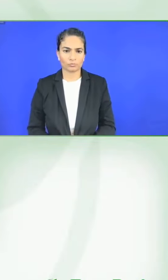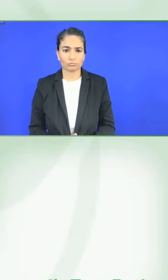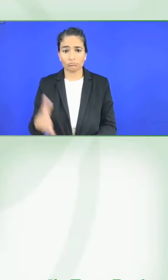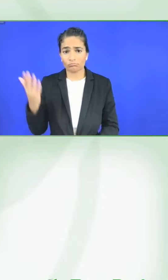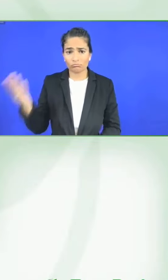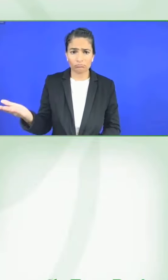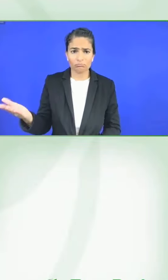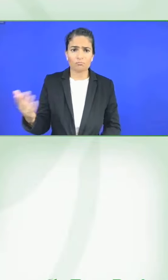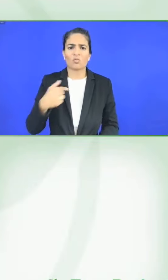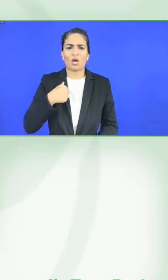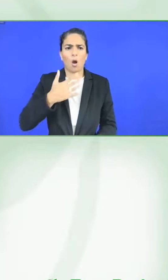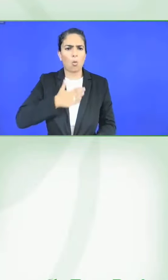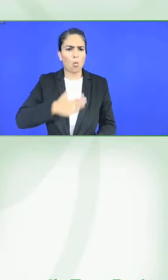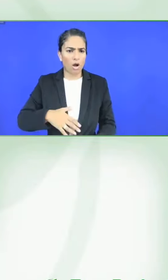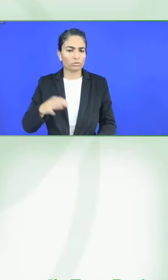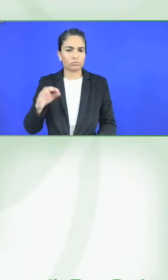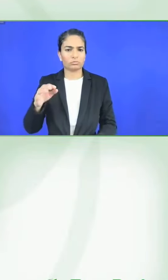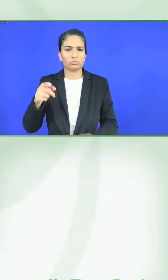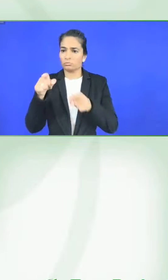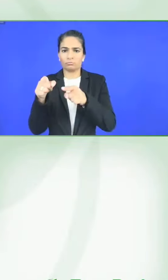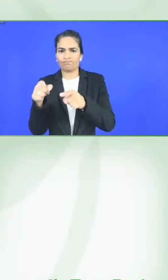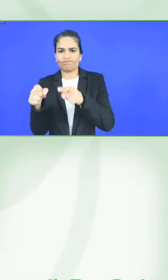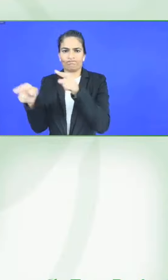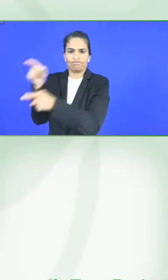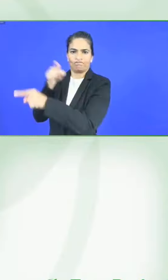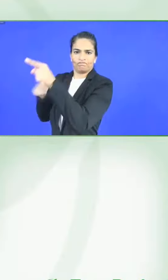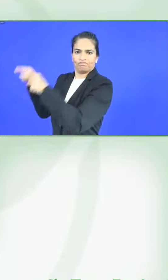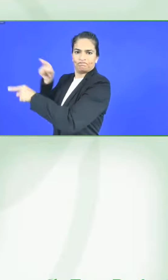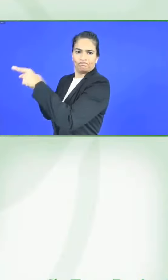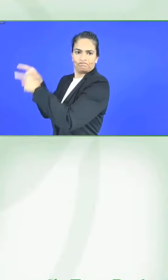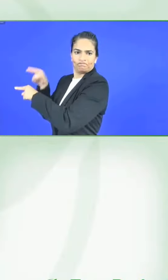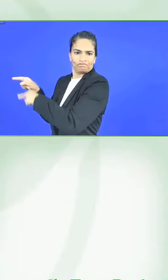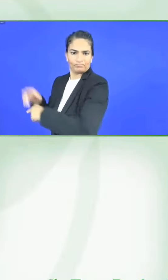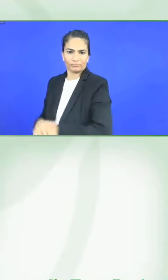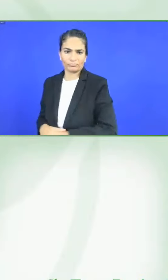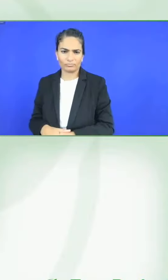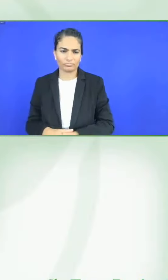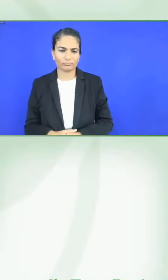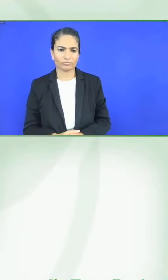What if you need a special assistant technology?